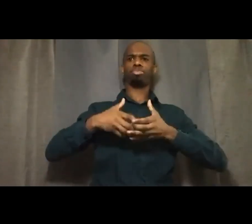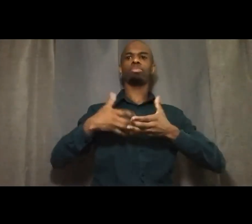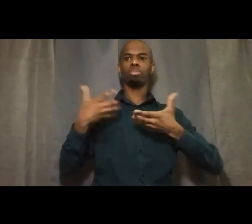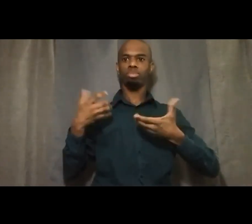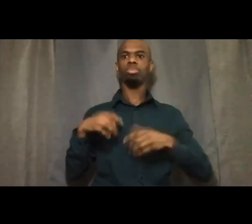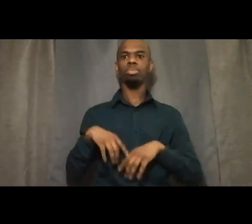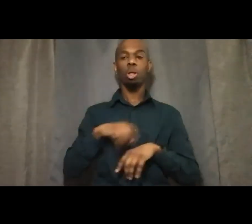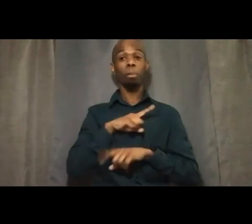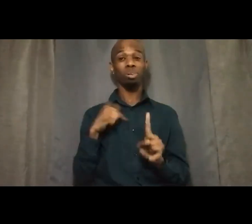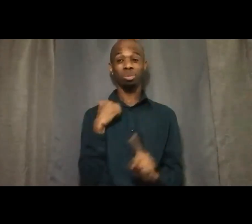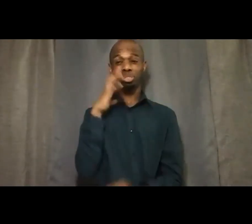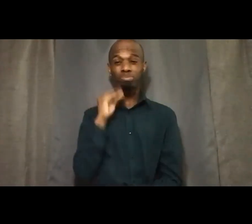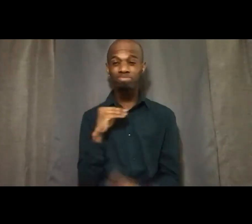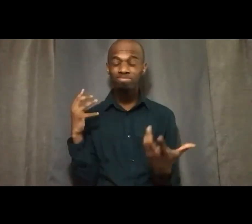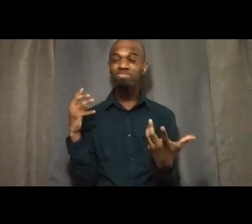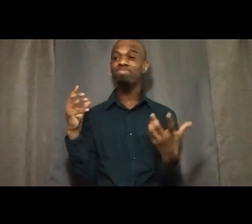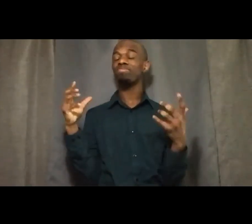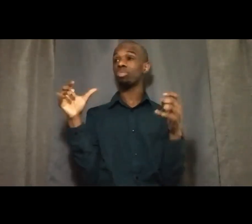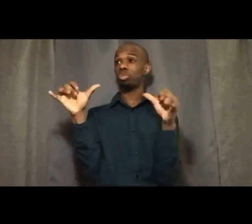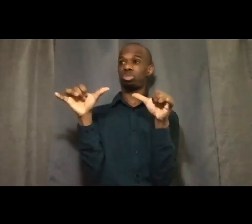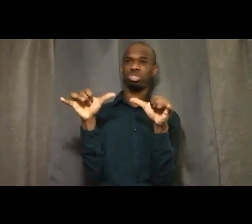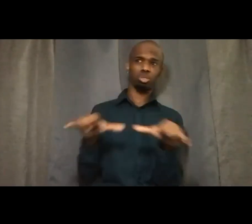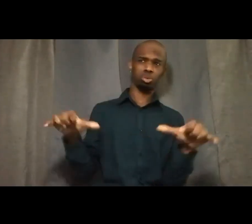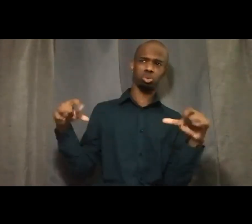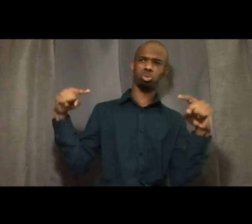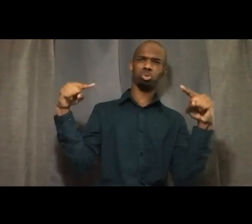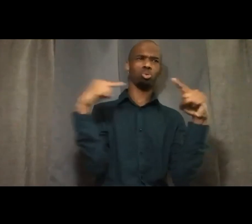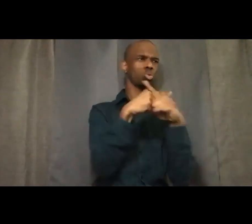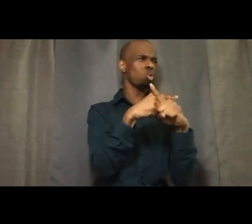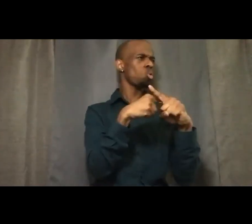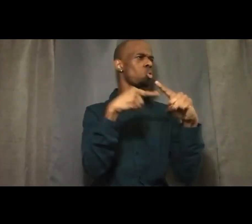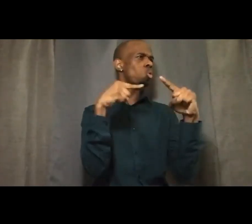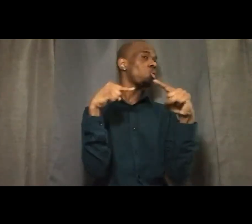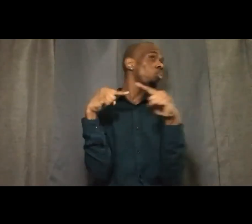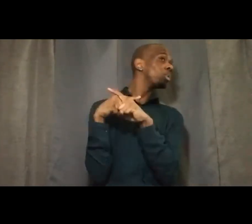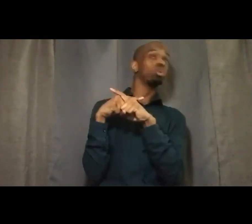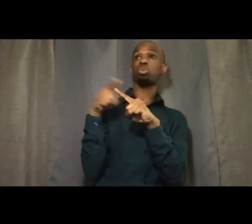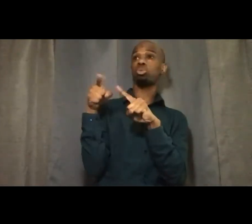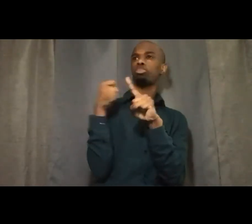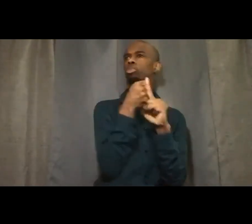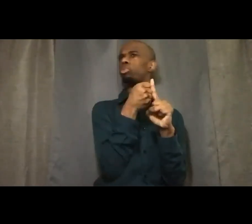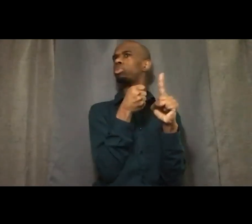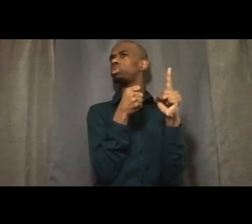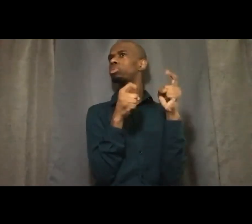and we need to be able to point to those contributions, see them and then say, okay,